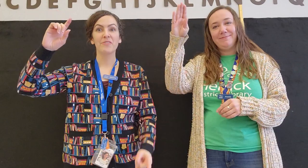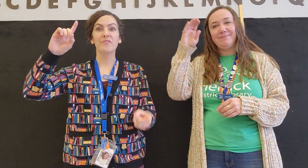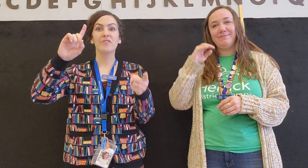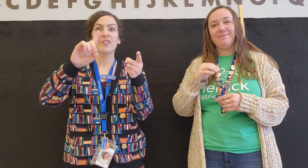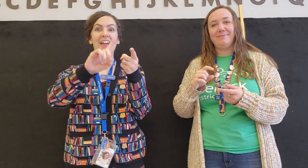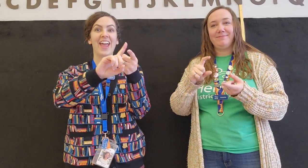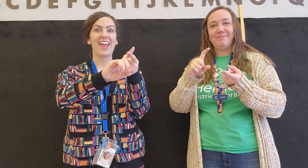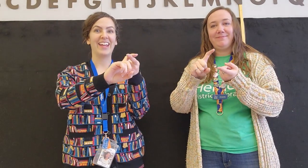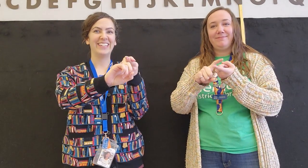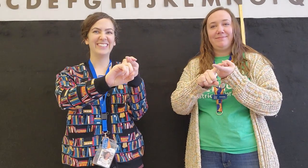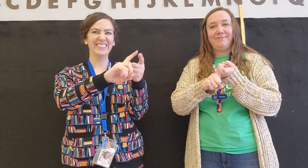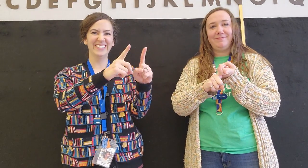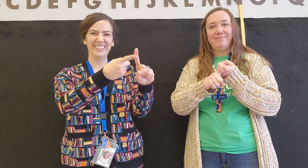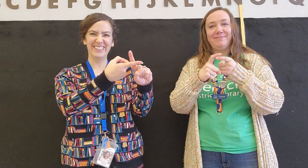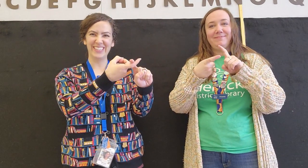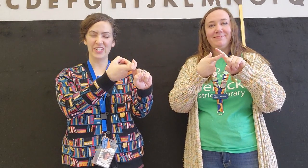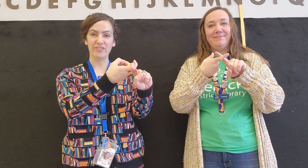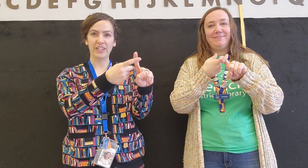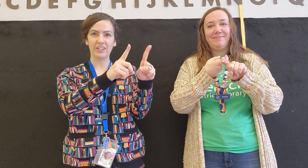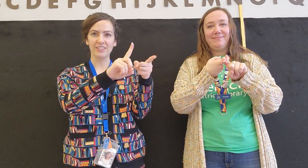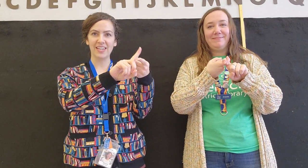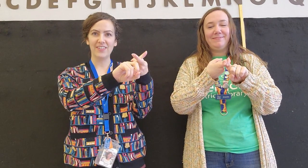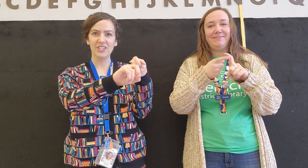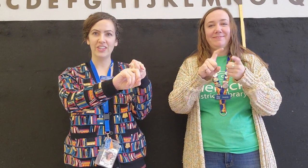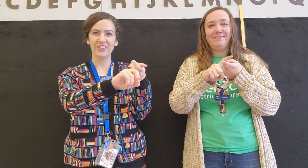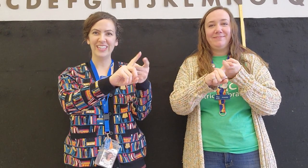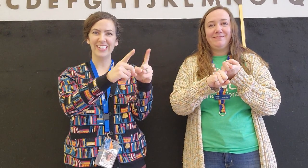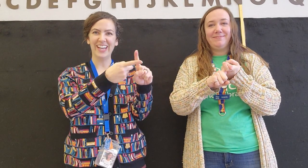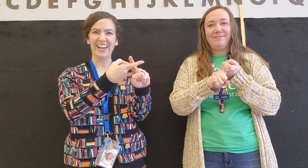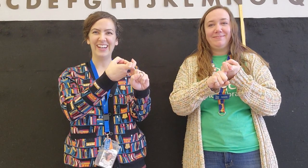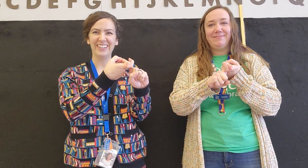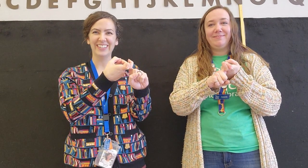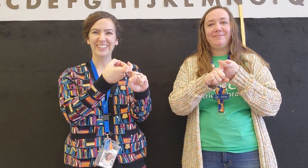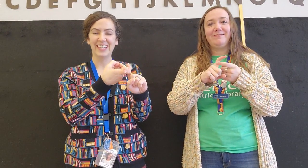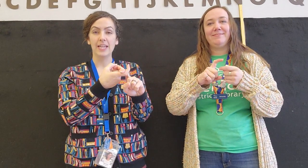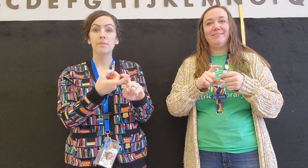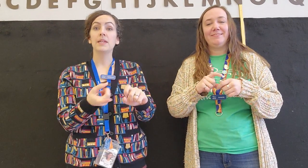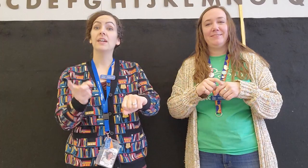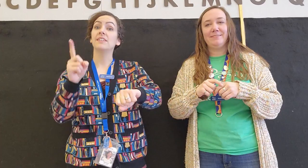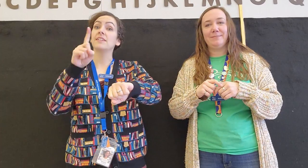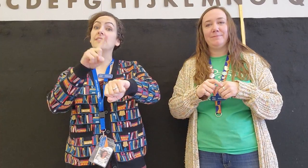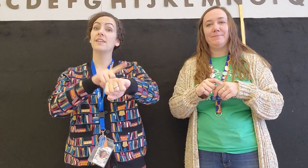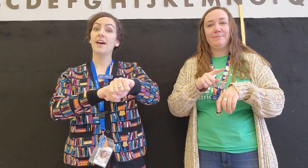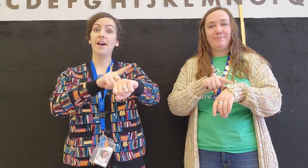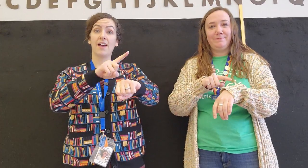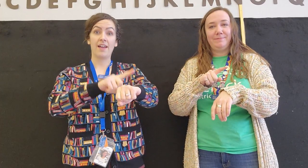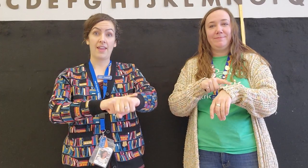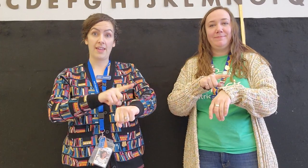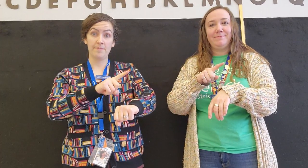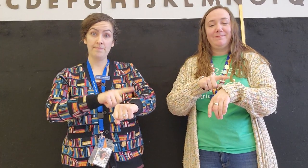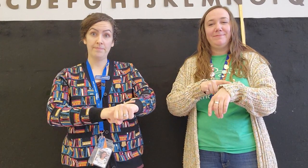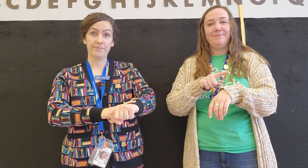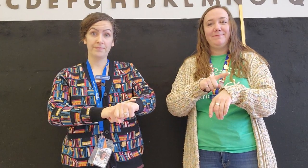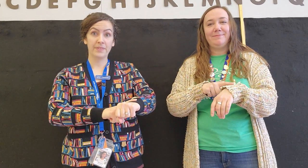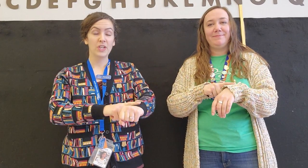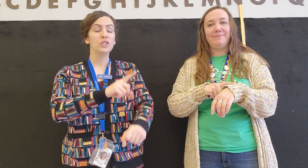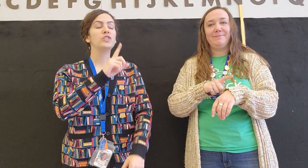"Friends." Your fingers give each other a little hug. Because it's time